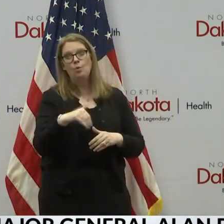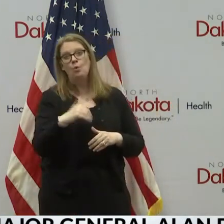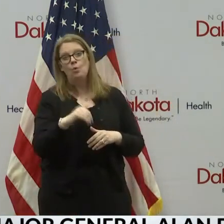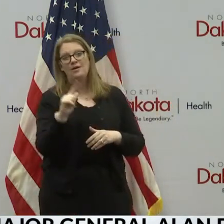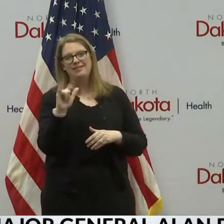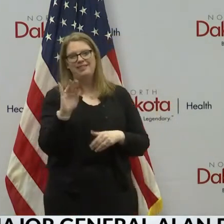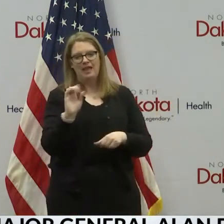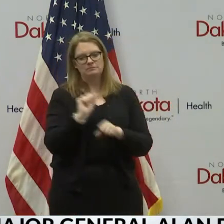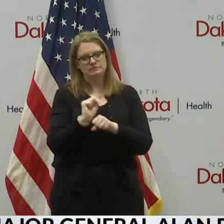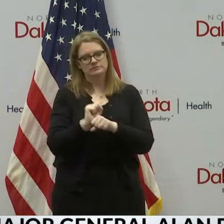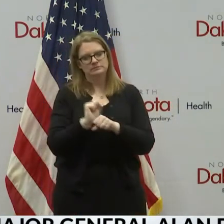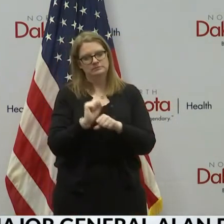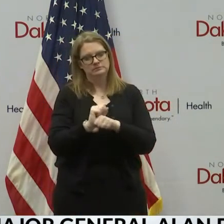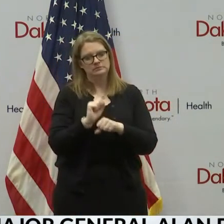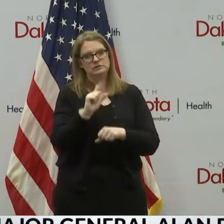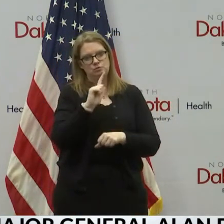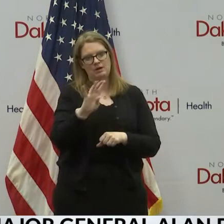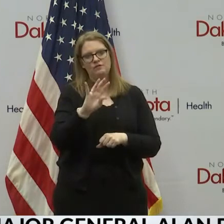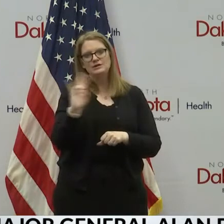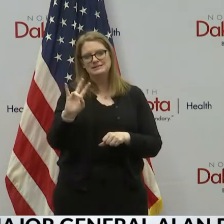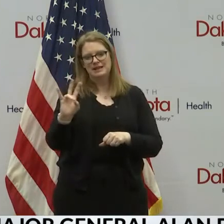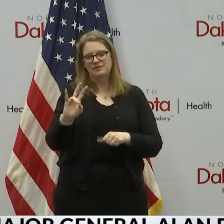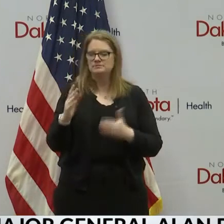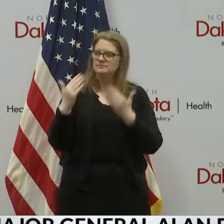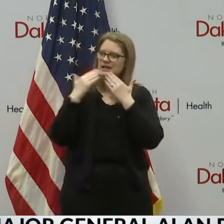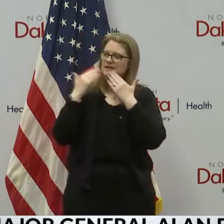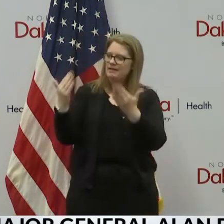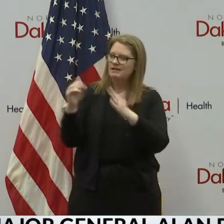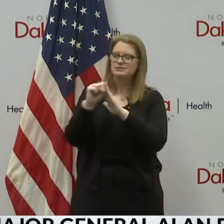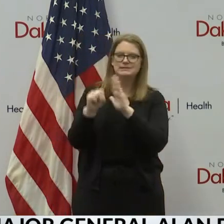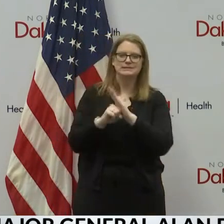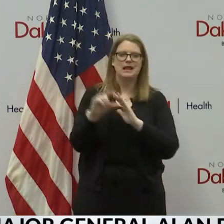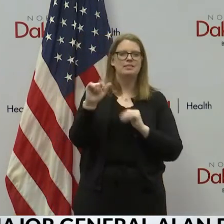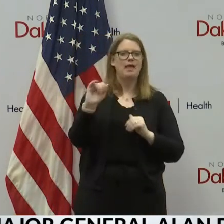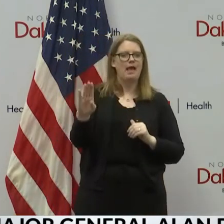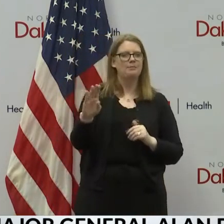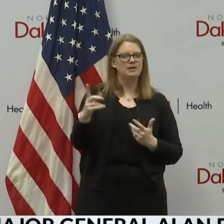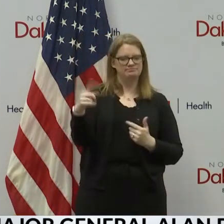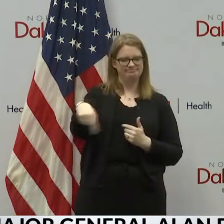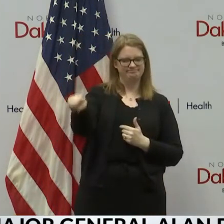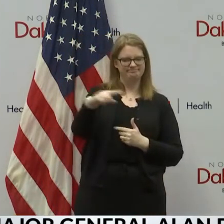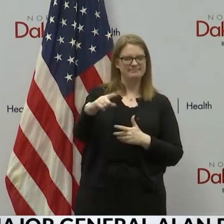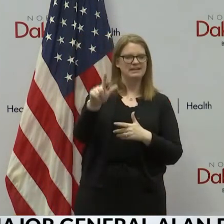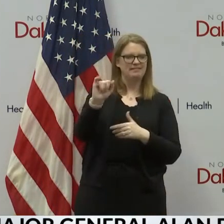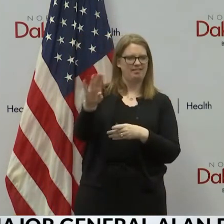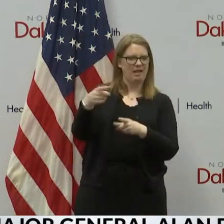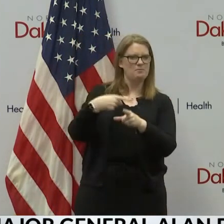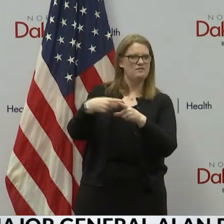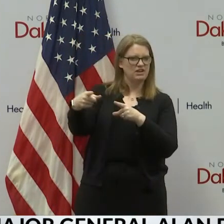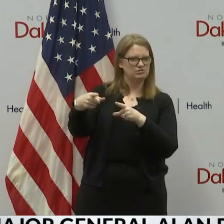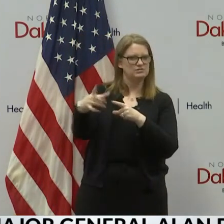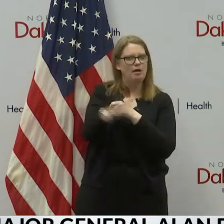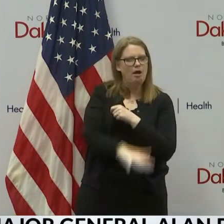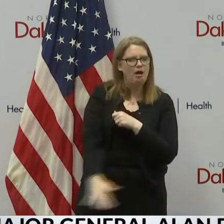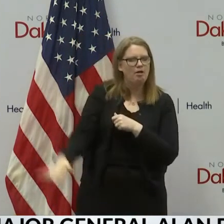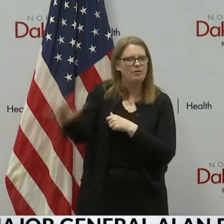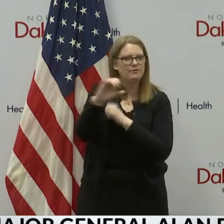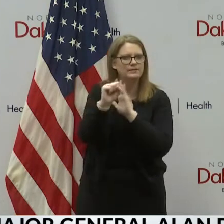WHEN THE GOVERNOR TALKS ABOUT WORKING 24/7, THE LABORATORY IS LITERALLY WORKING 24/7. SO THANKS TO OUR STATE LAB AND